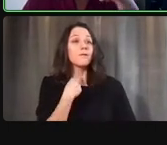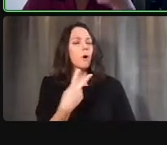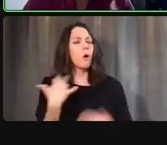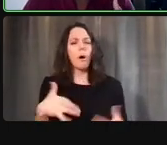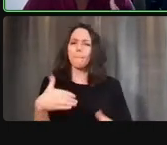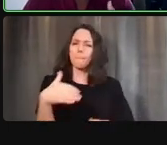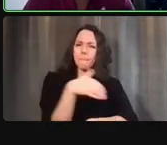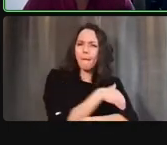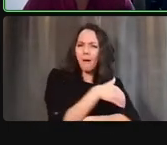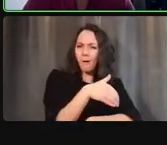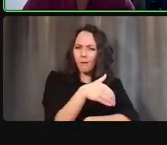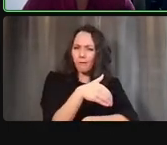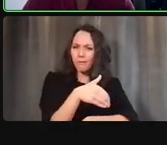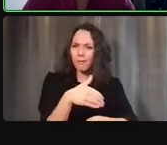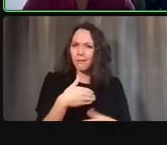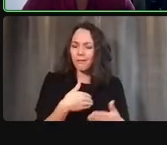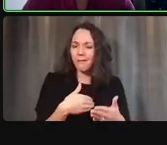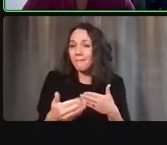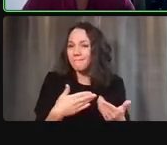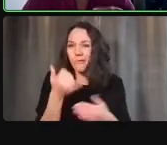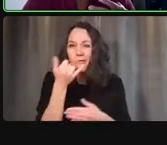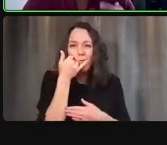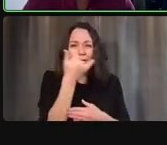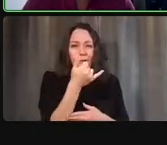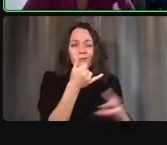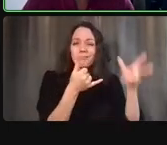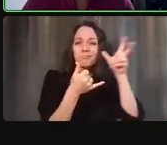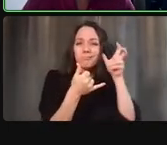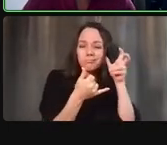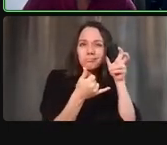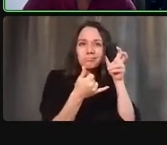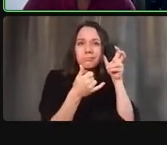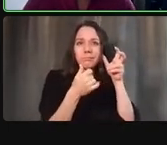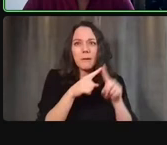and you're able to hear it, but you're there and you're experiencing it.